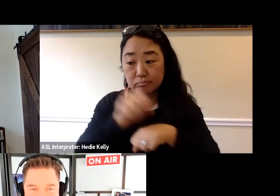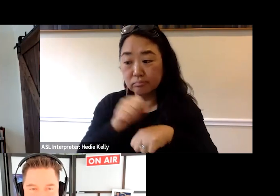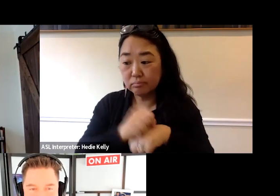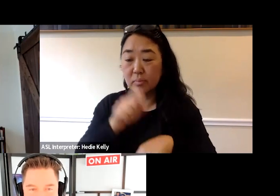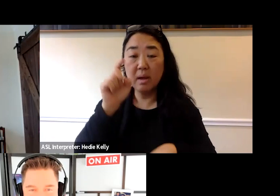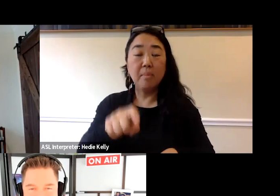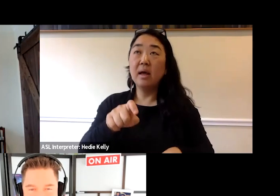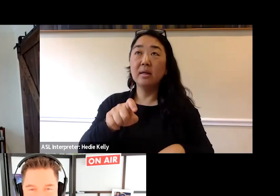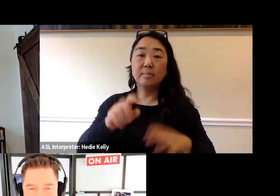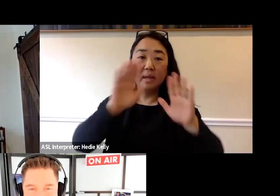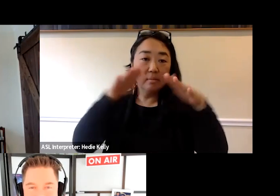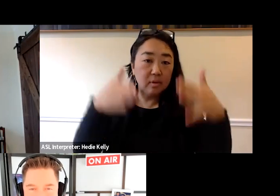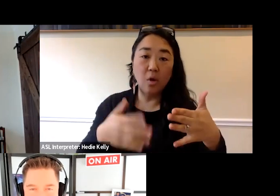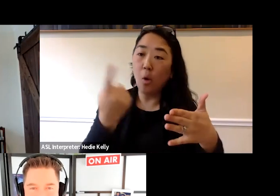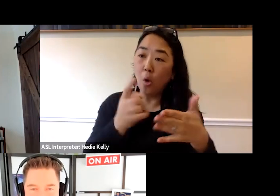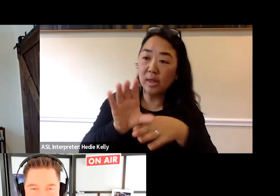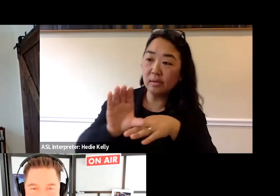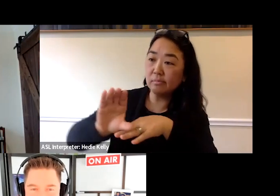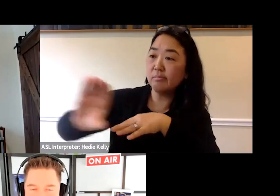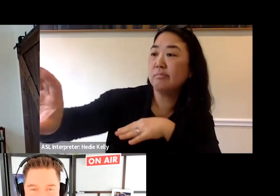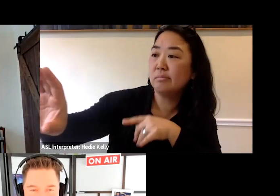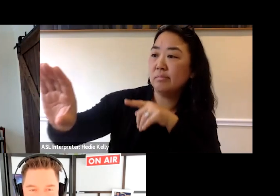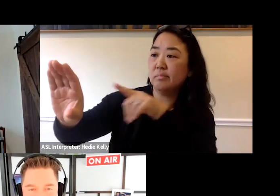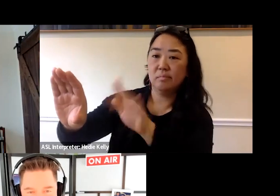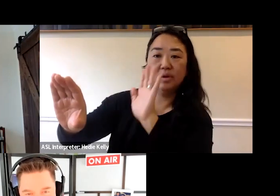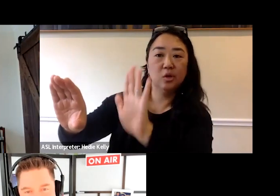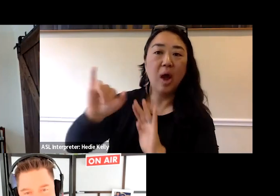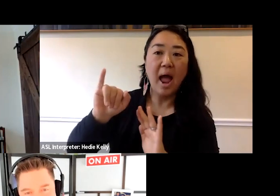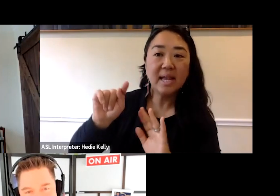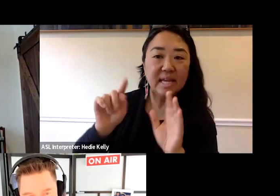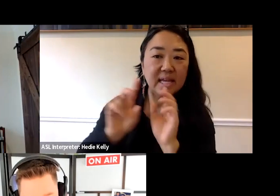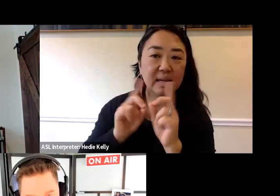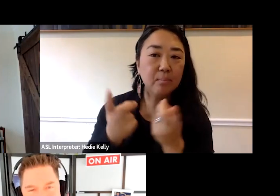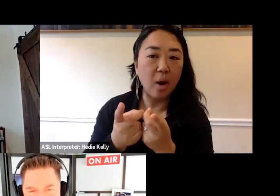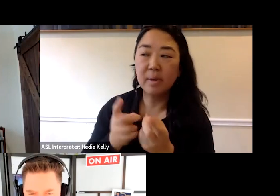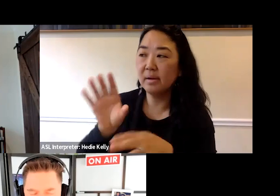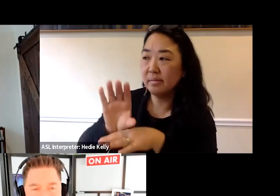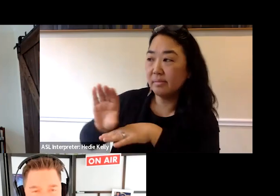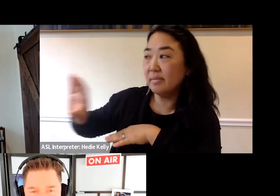just relegated to your It department, your web design department too.